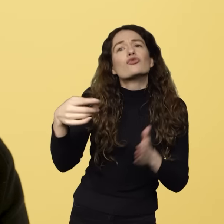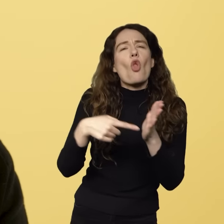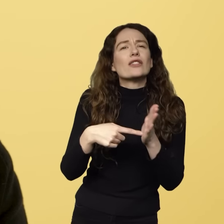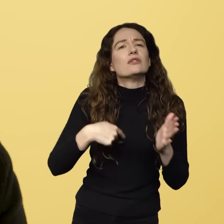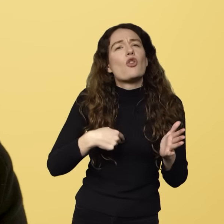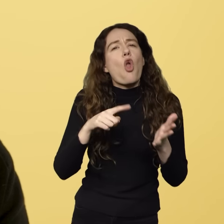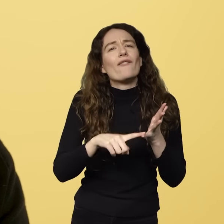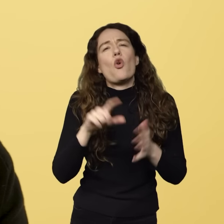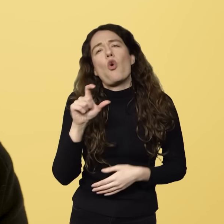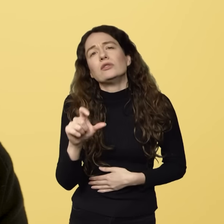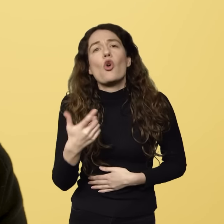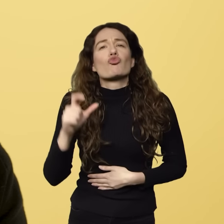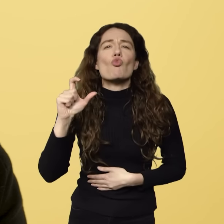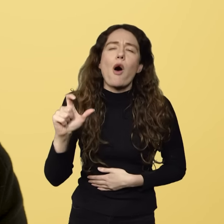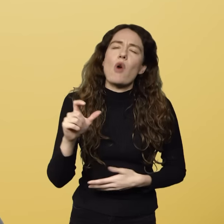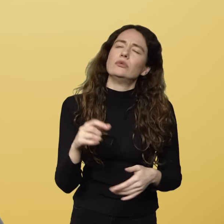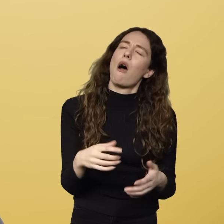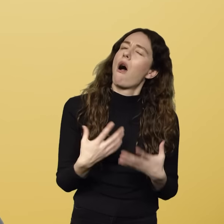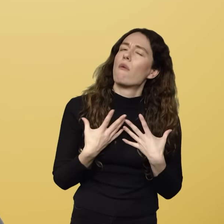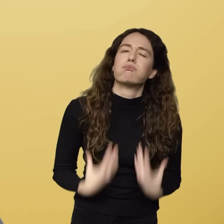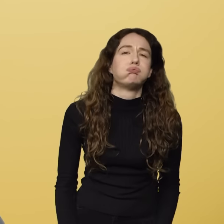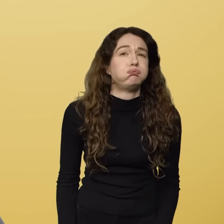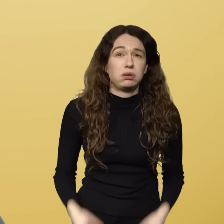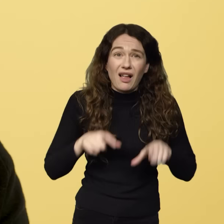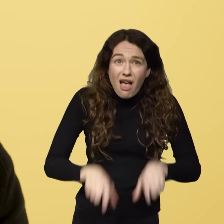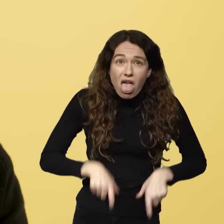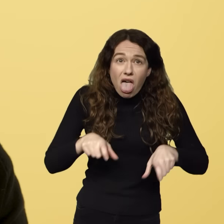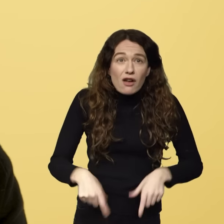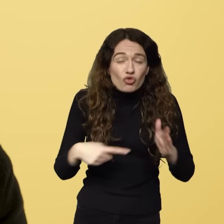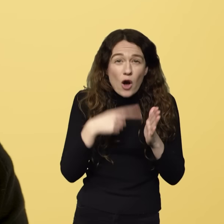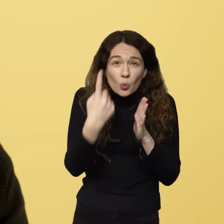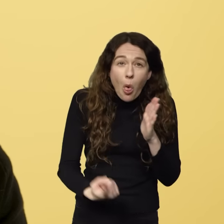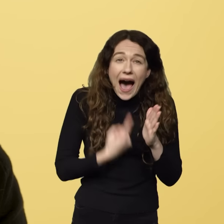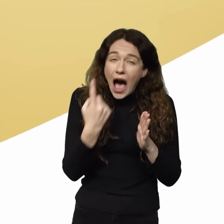You could probably spend up to an hour on the toilet. It would be life draining, in a way. It just takes all the energy out of you.